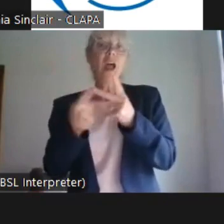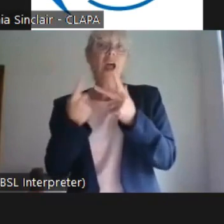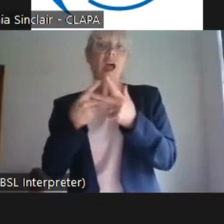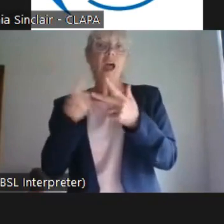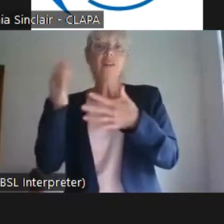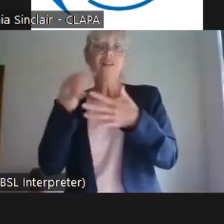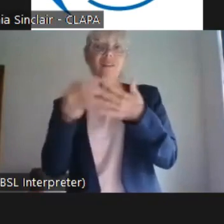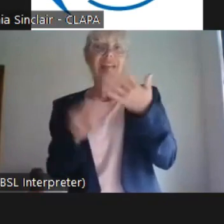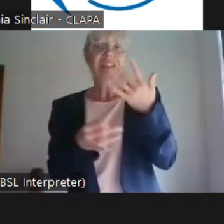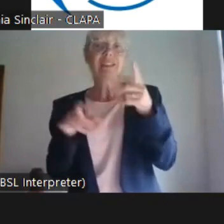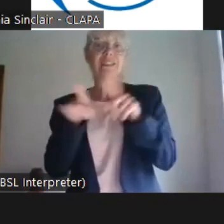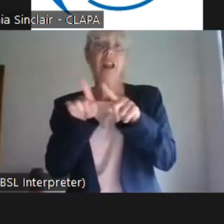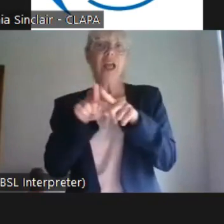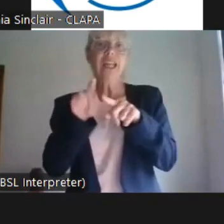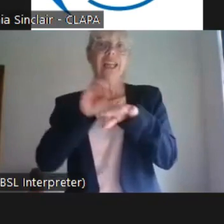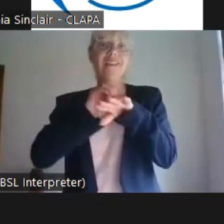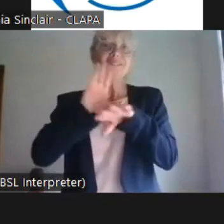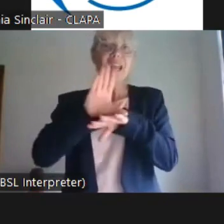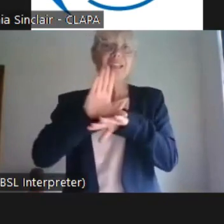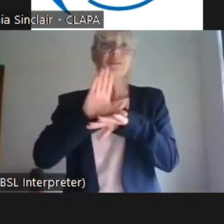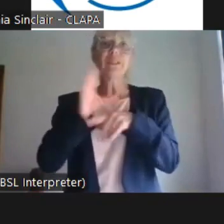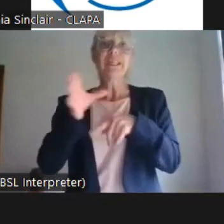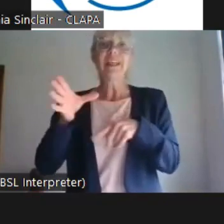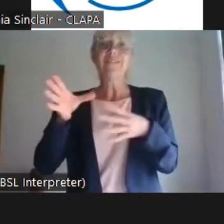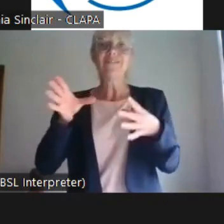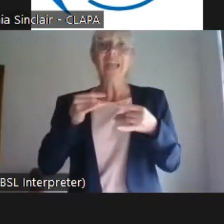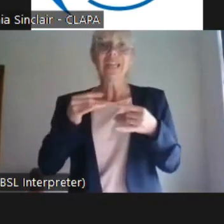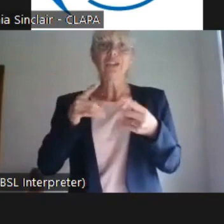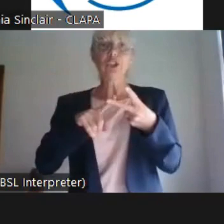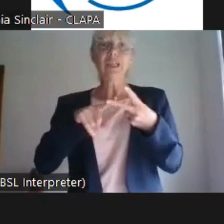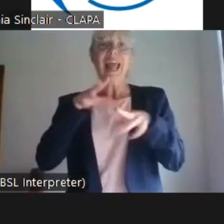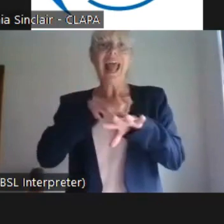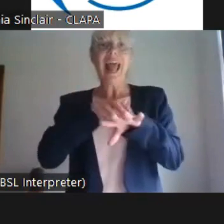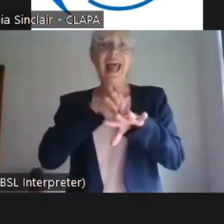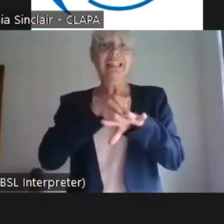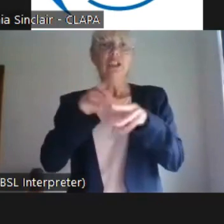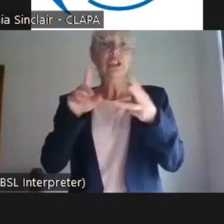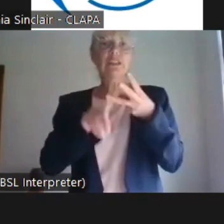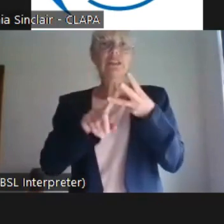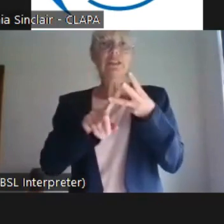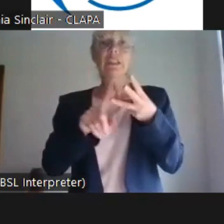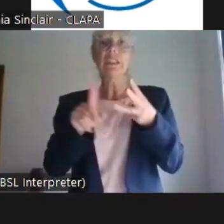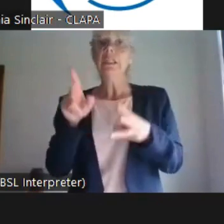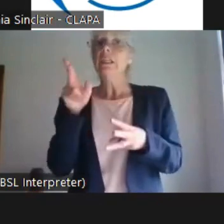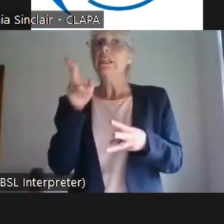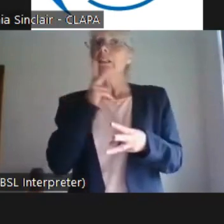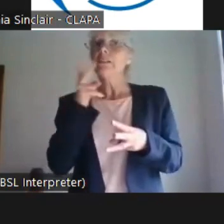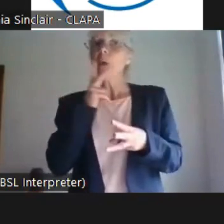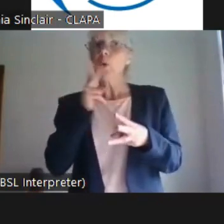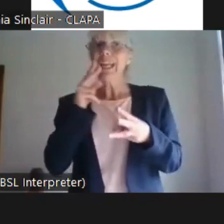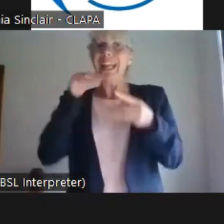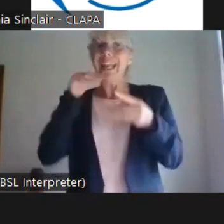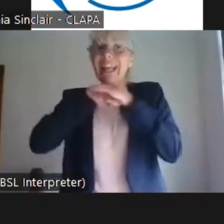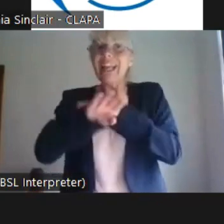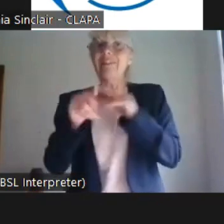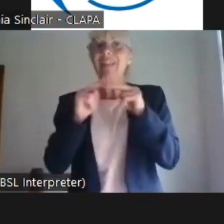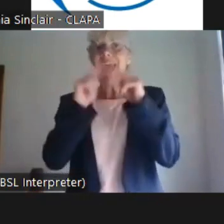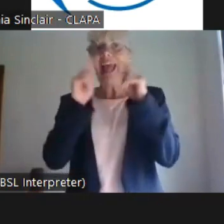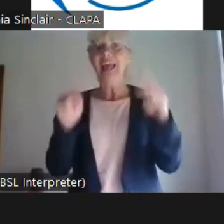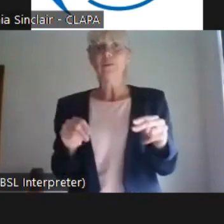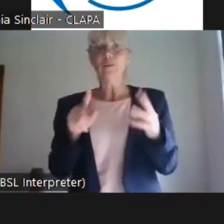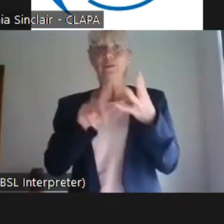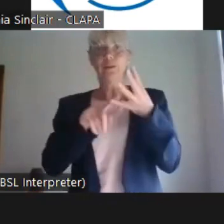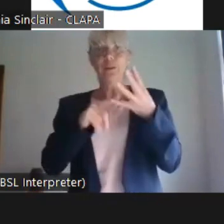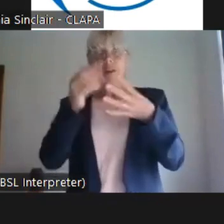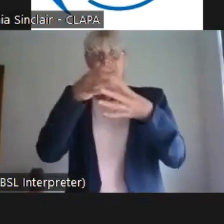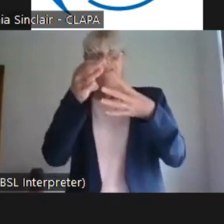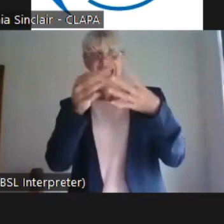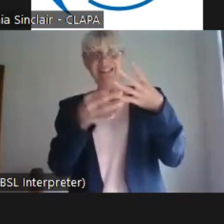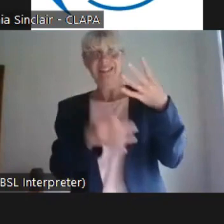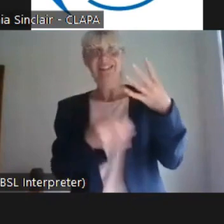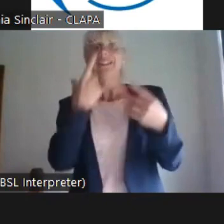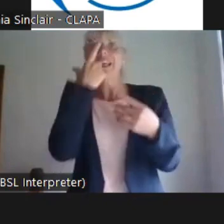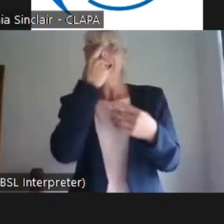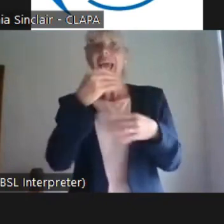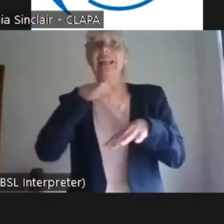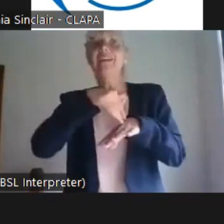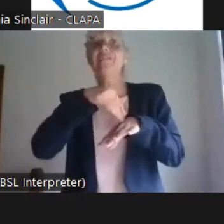infections allergies smoking in the household all of these factors can affect the function of that